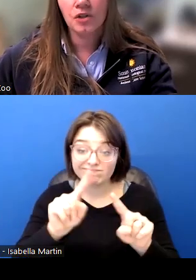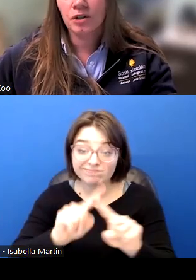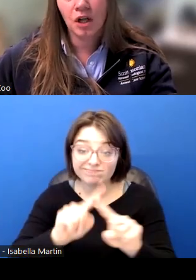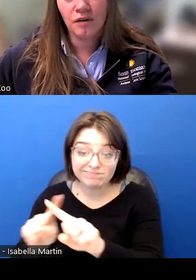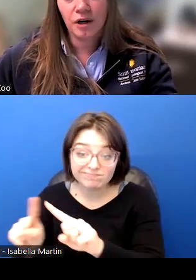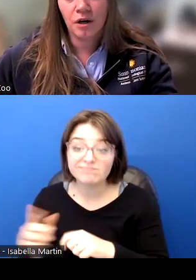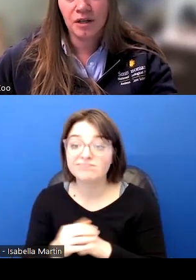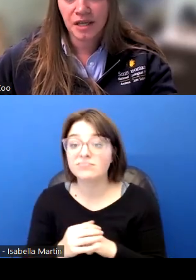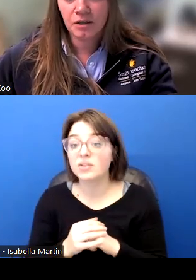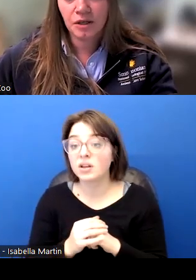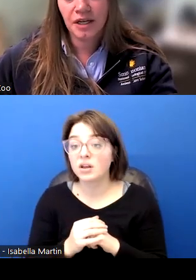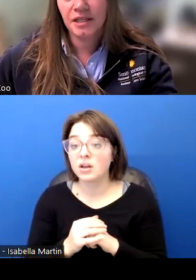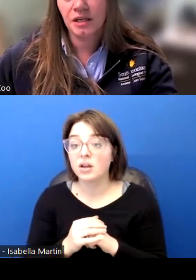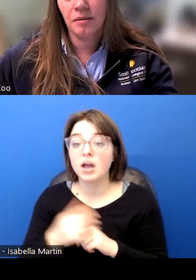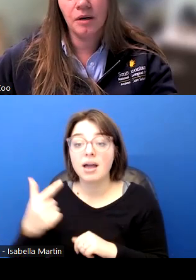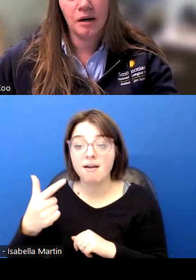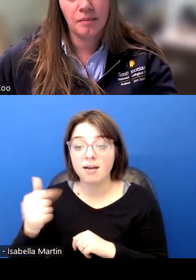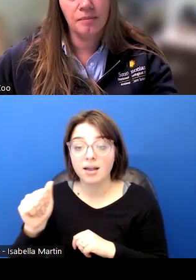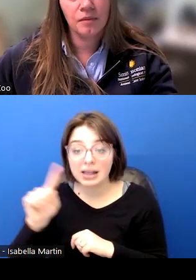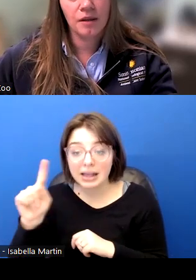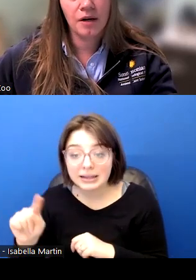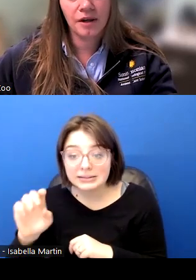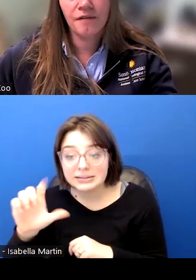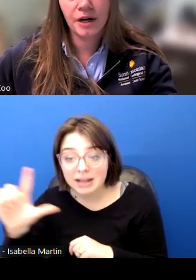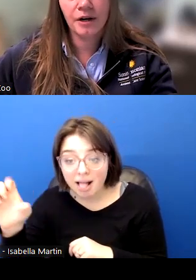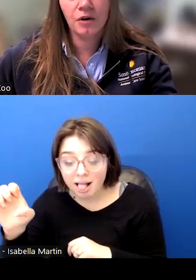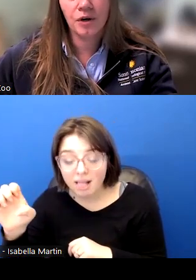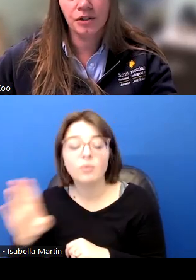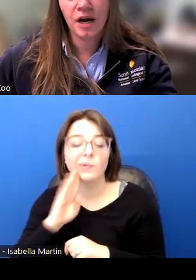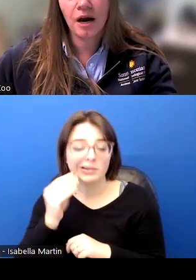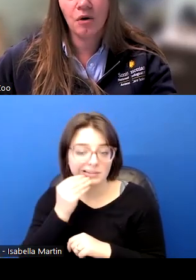Certainly all of our our gazelles are going to get some and that'll that'll vary according to how